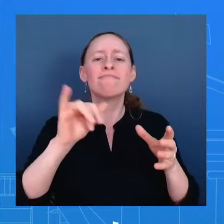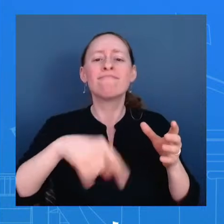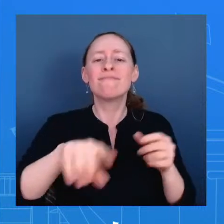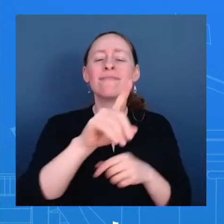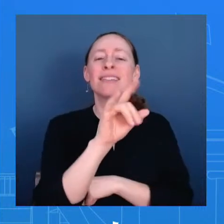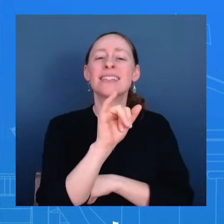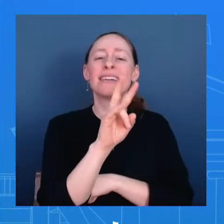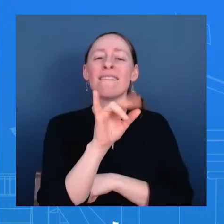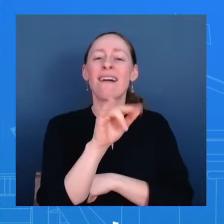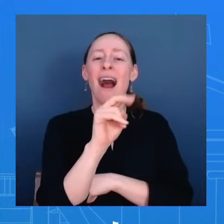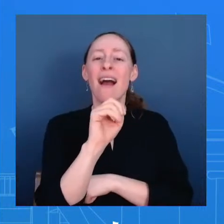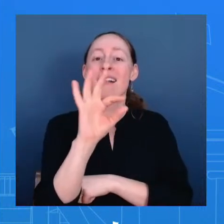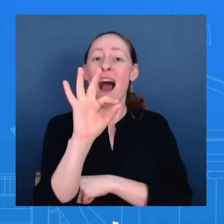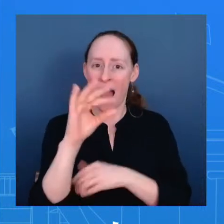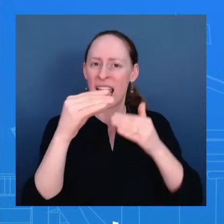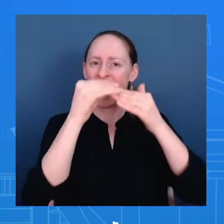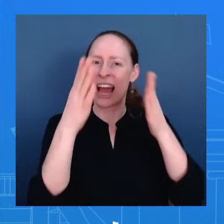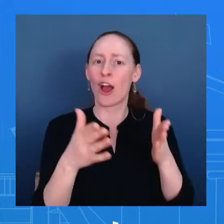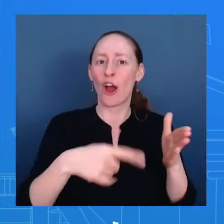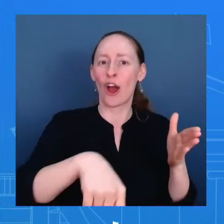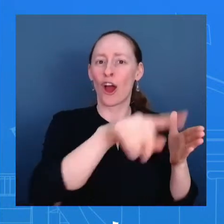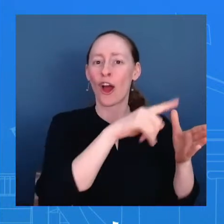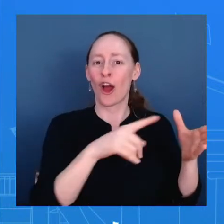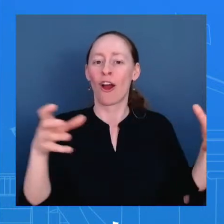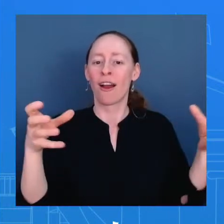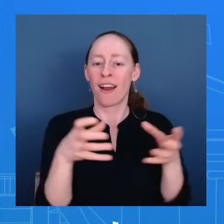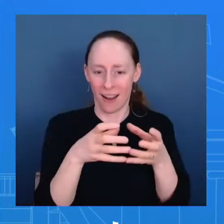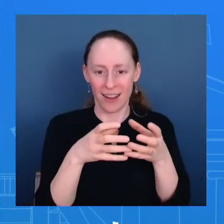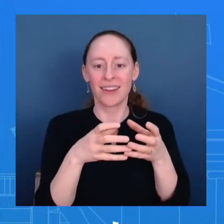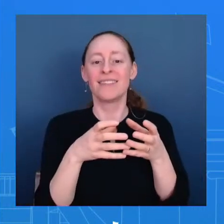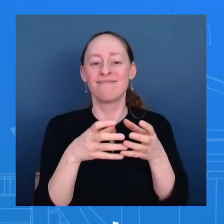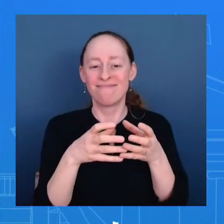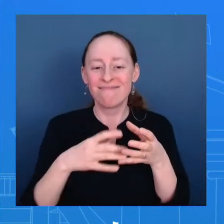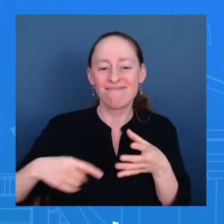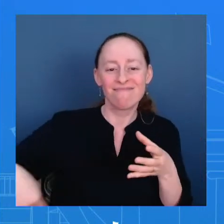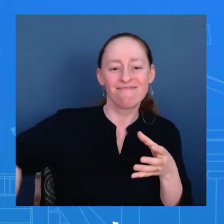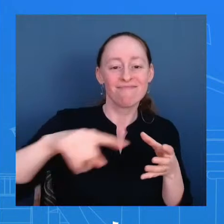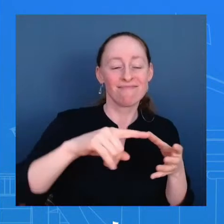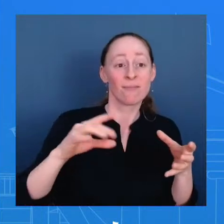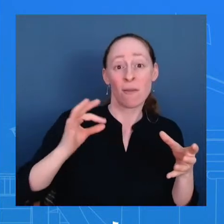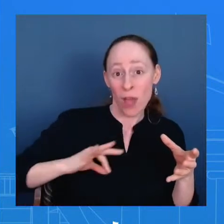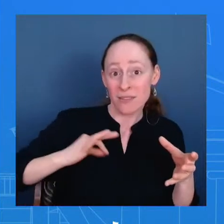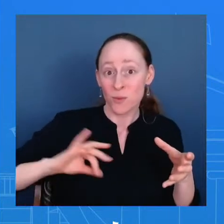deliver the commencement address at the 140th Morehouse College commencement in Atlanta, Georgia,